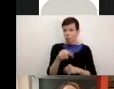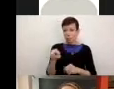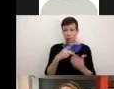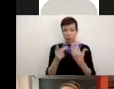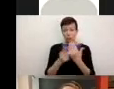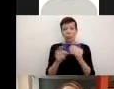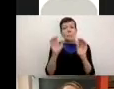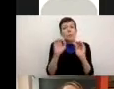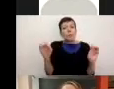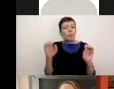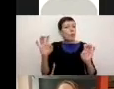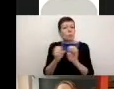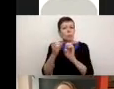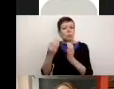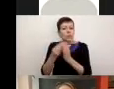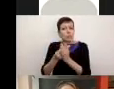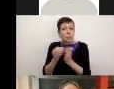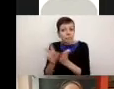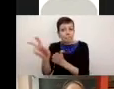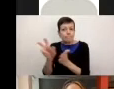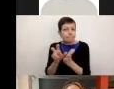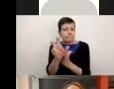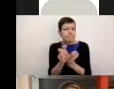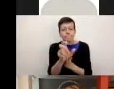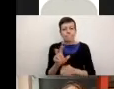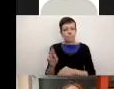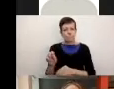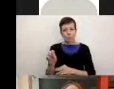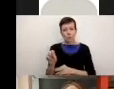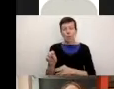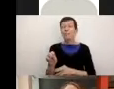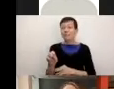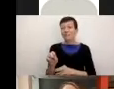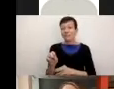As Patti said, we know that the impacts are still being felt with the ongoing cancellation